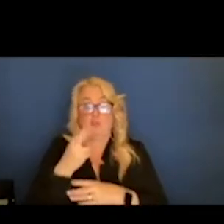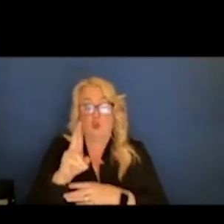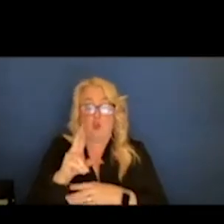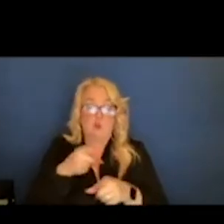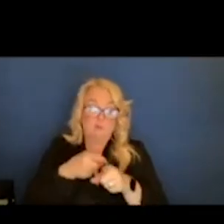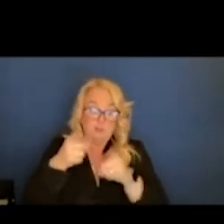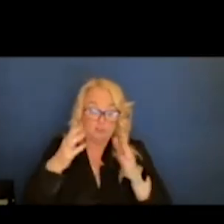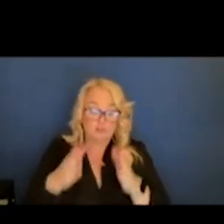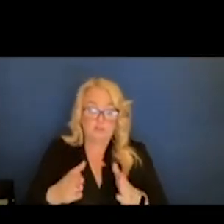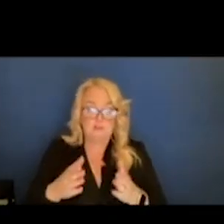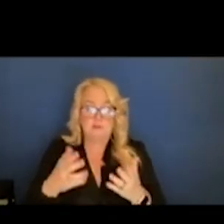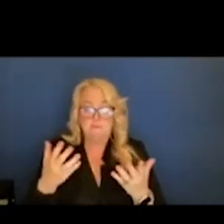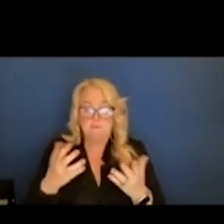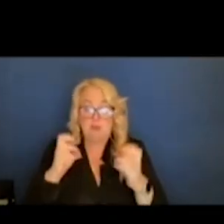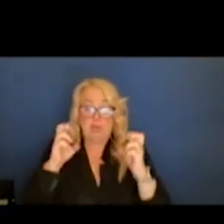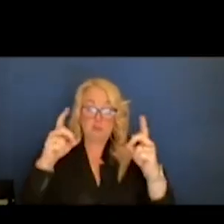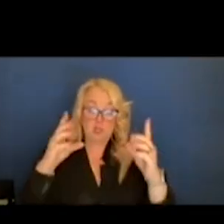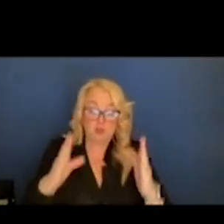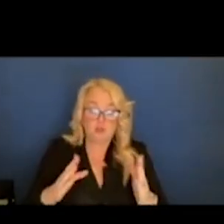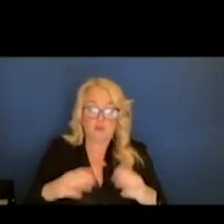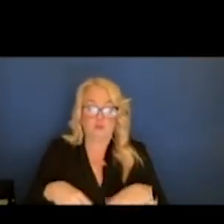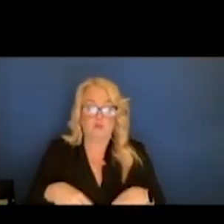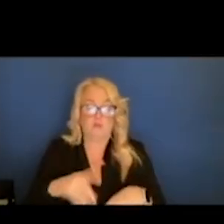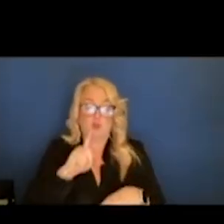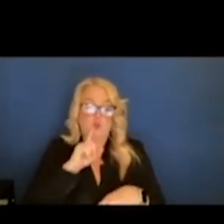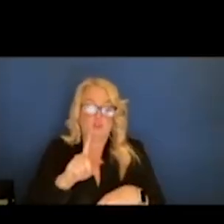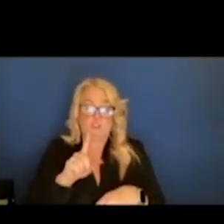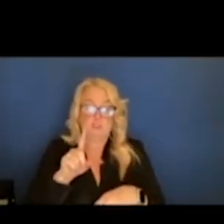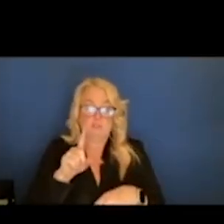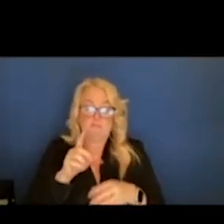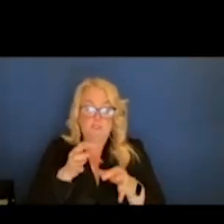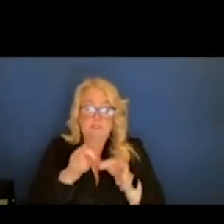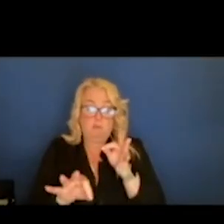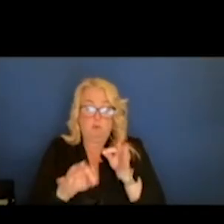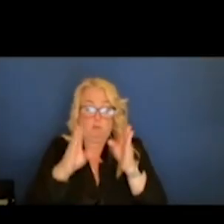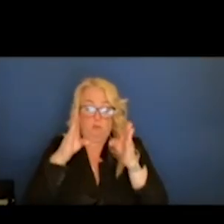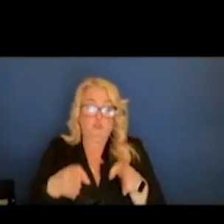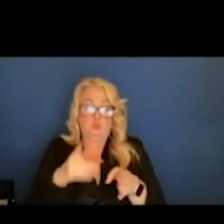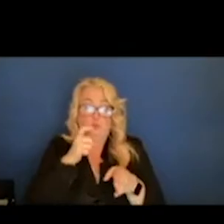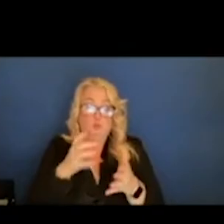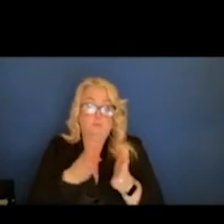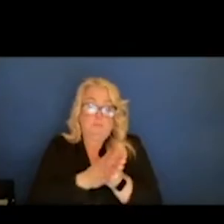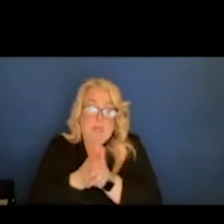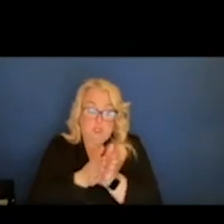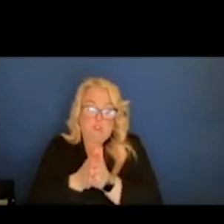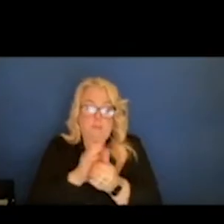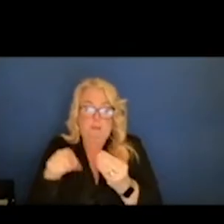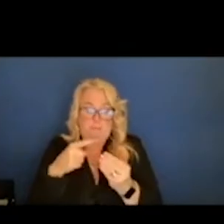an educator, or simply someone passionate about the disability community, we’re excited to share